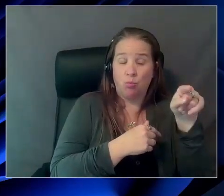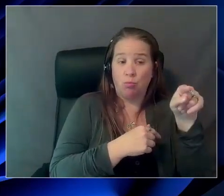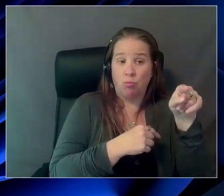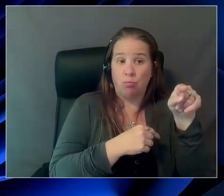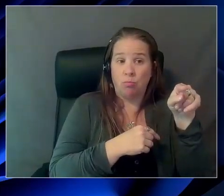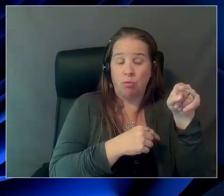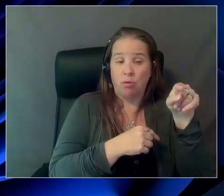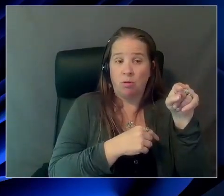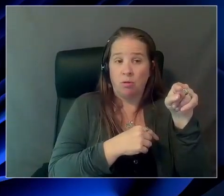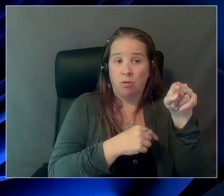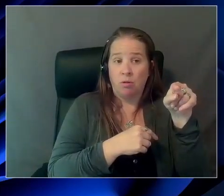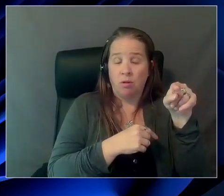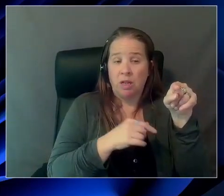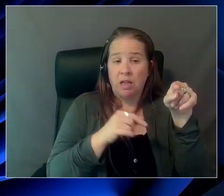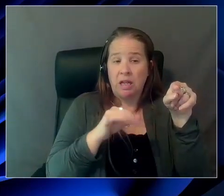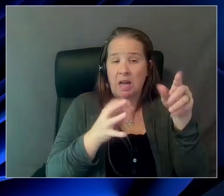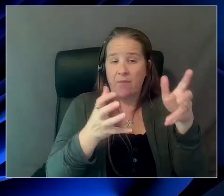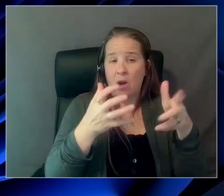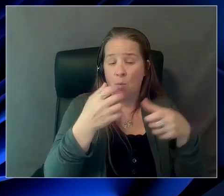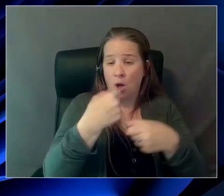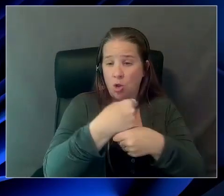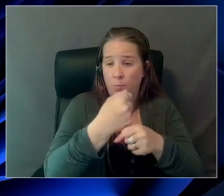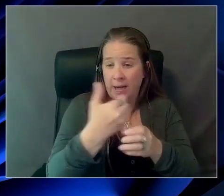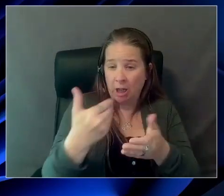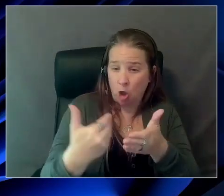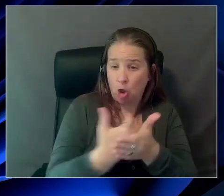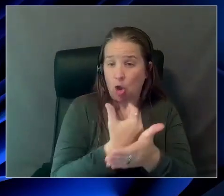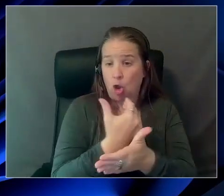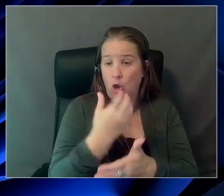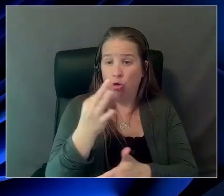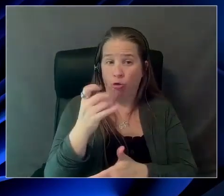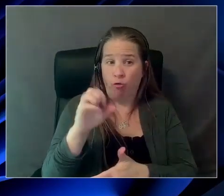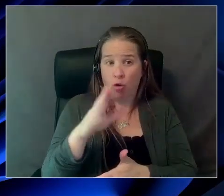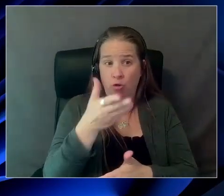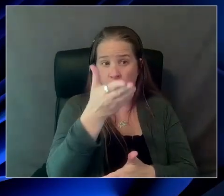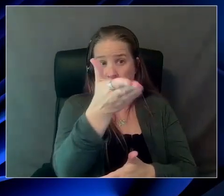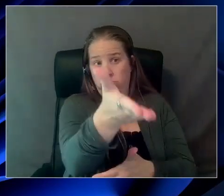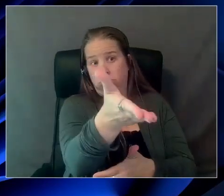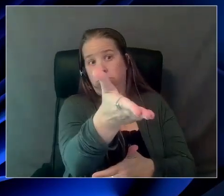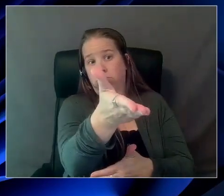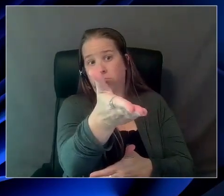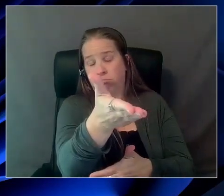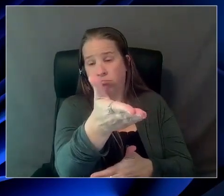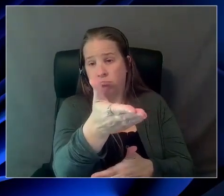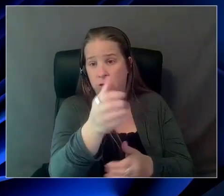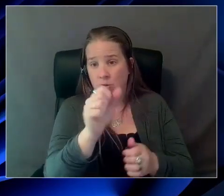and if I want to create new folder I just create new folder